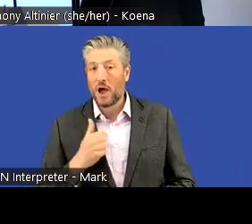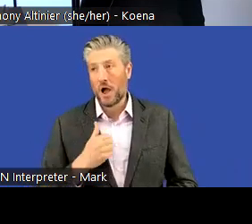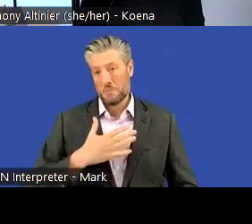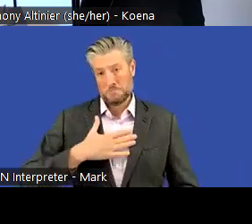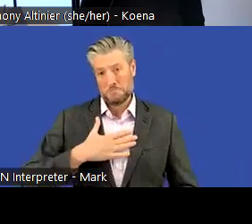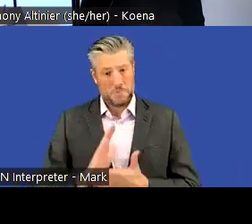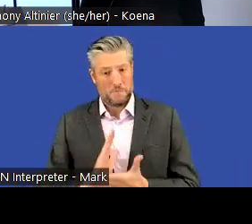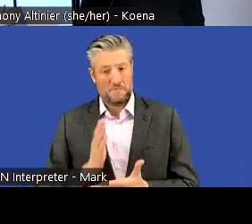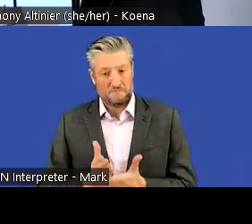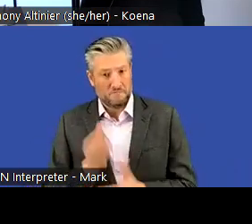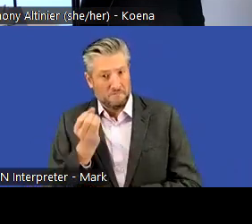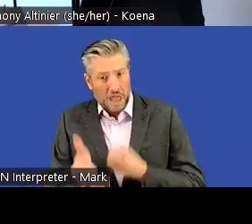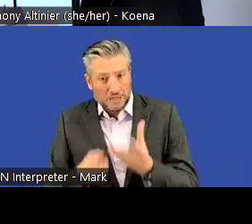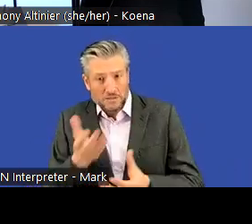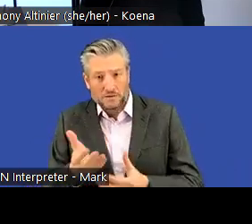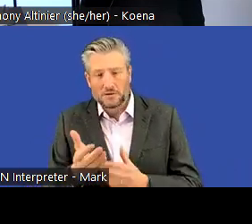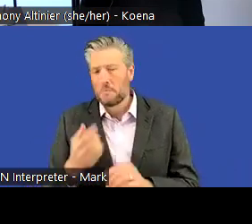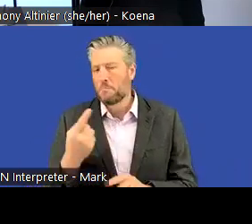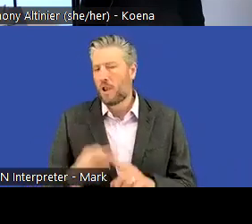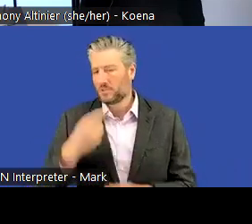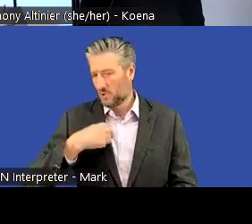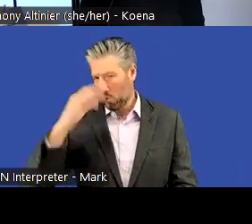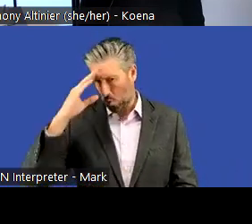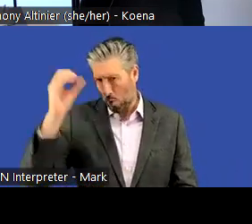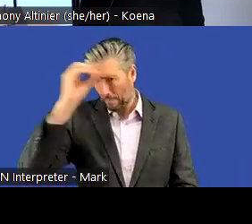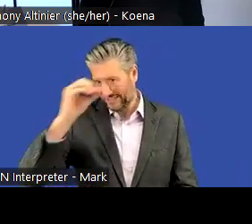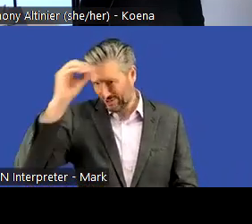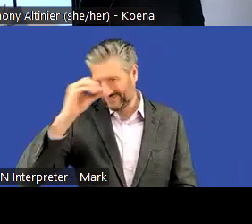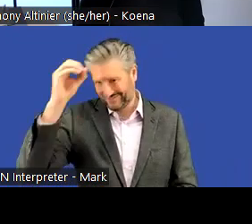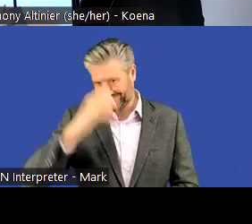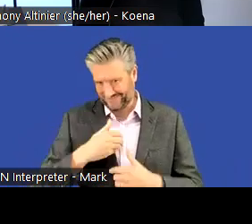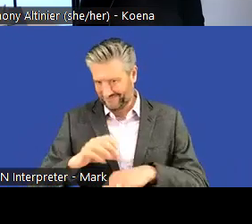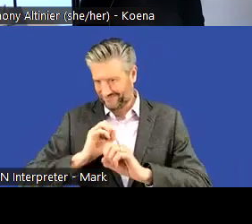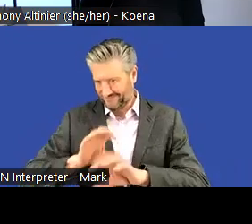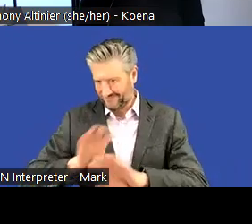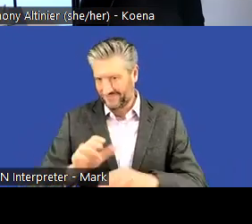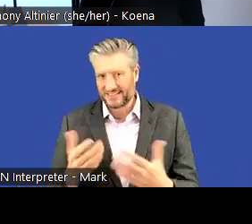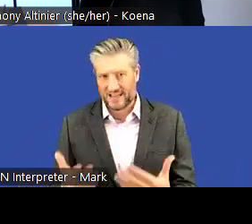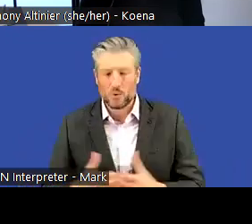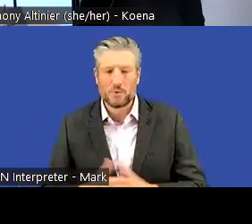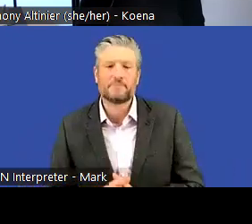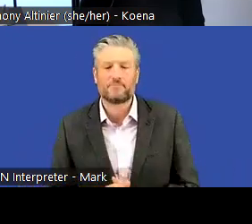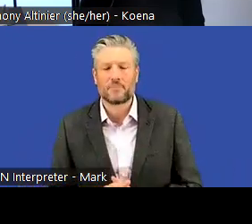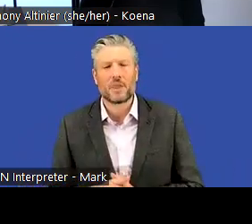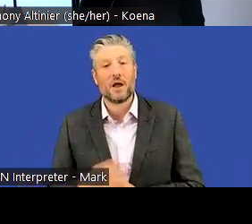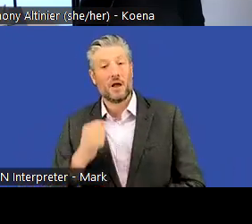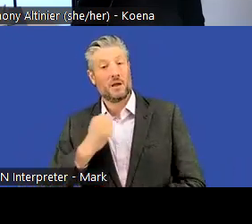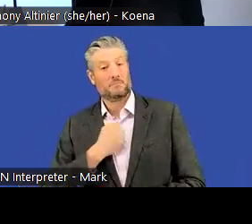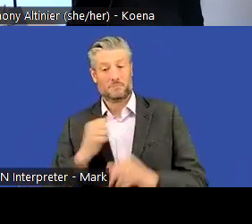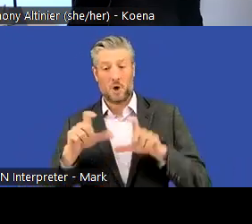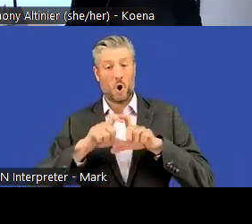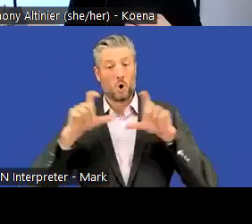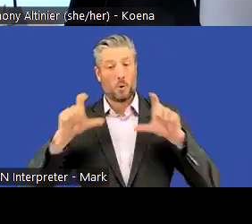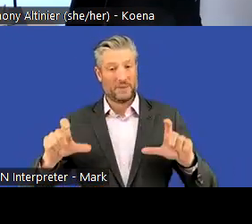Because we're working with Koena now, I created Koena to open research in France at a European